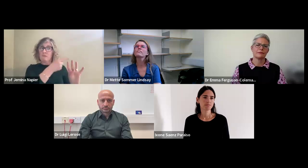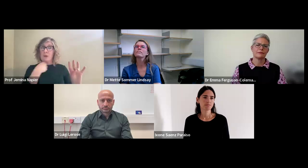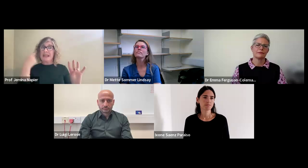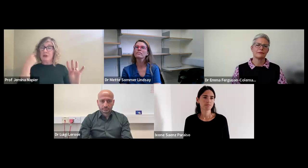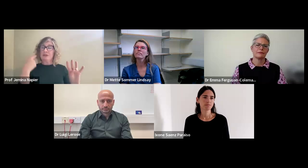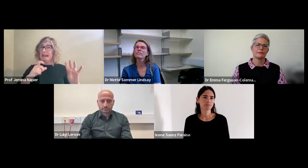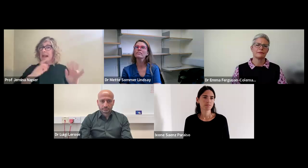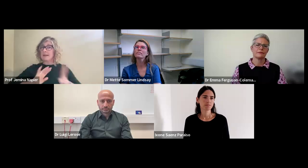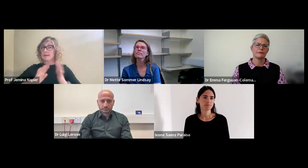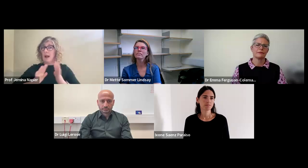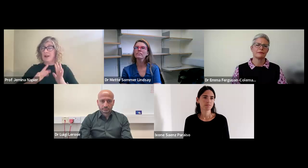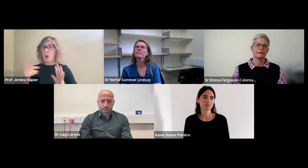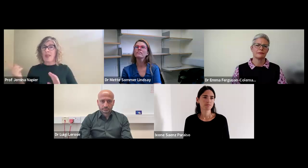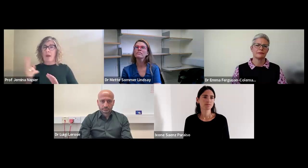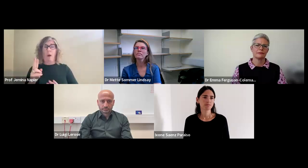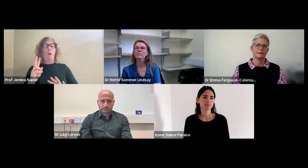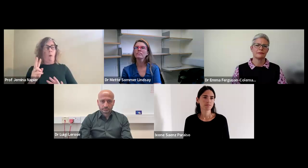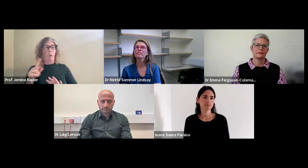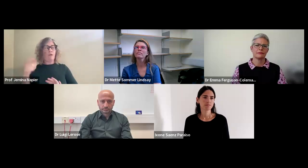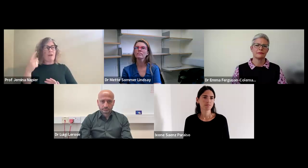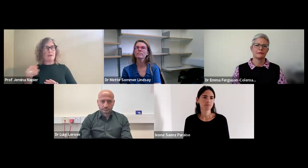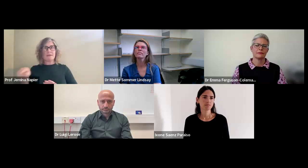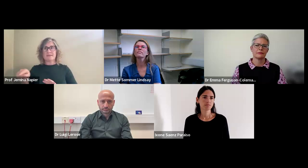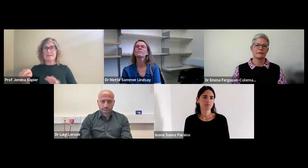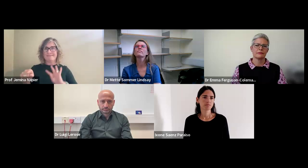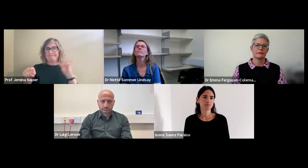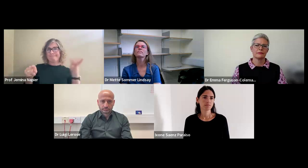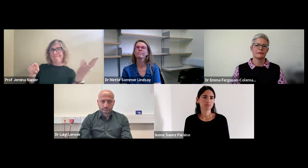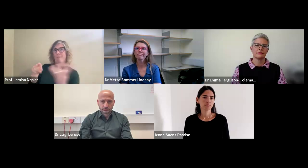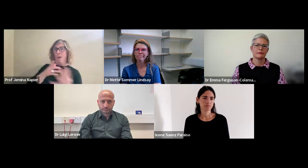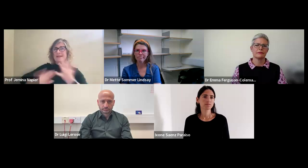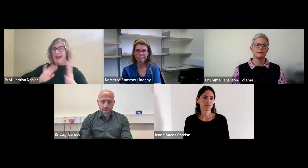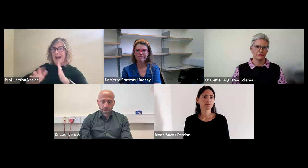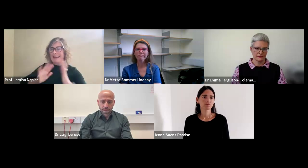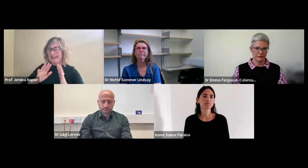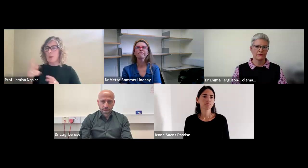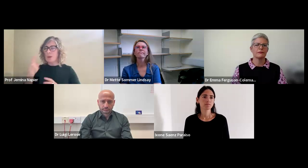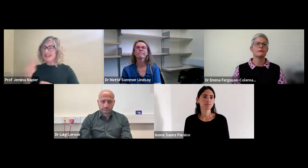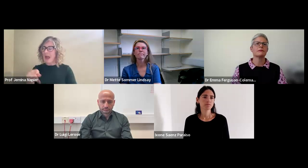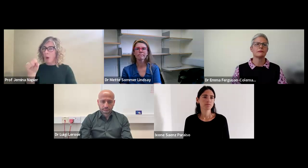hearing people attend and deaf people are in the majority, and it's very impactful on them to be